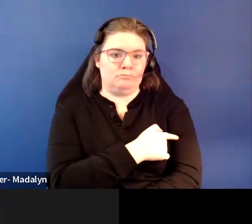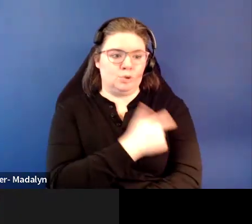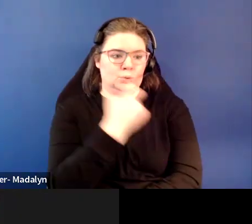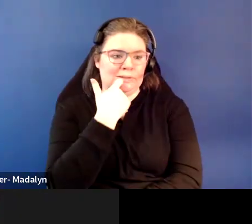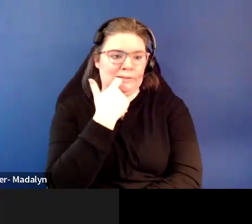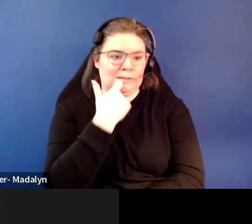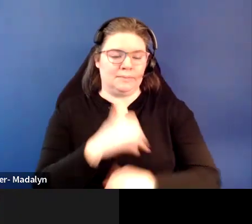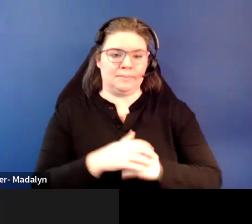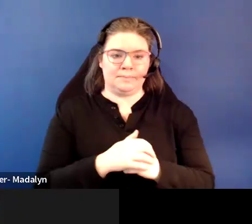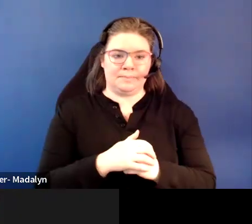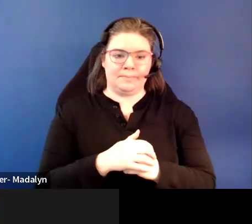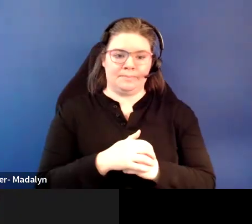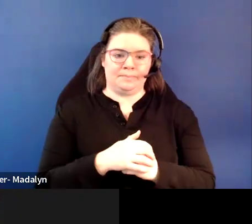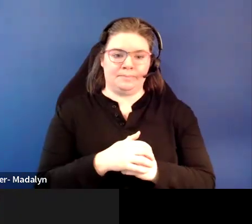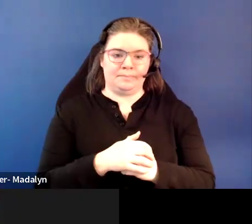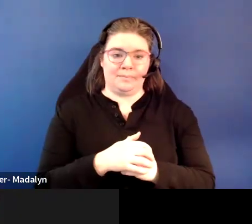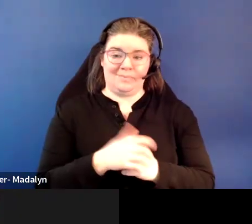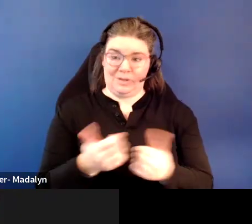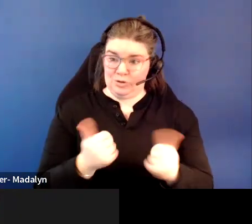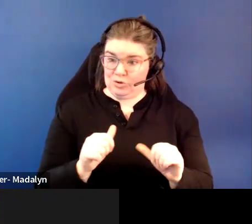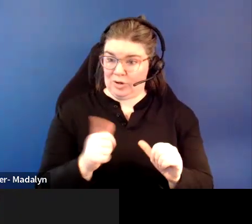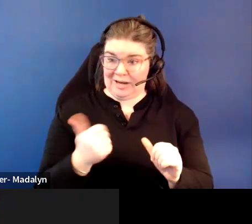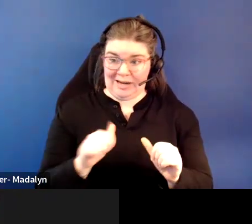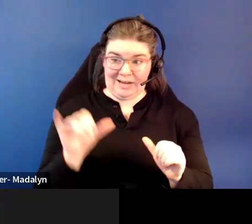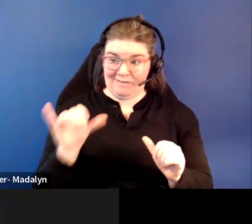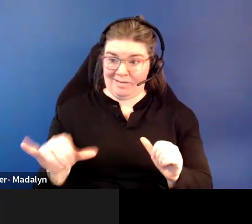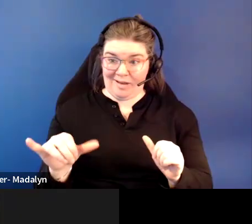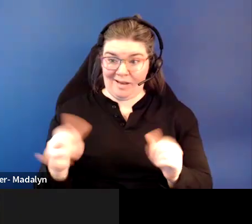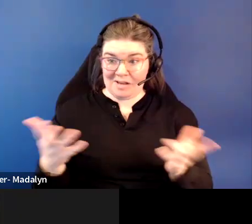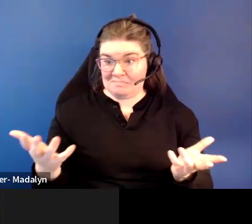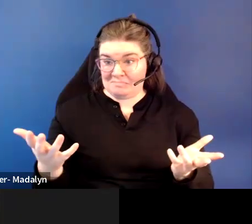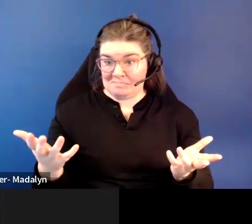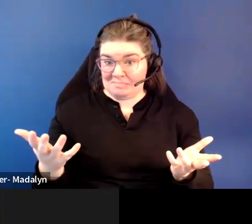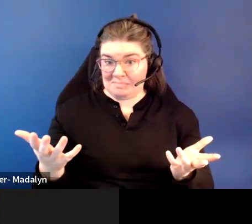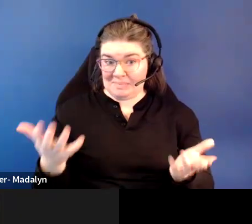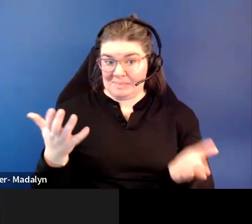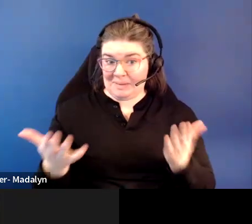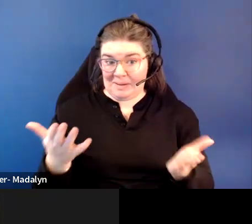Carolyn Grawi: vaccines. Have you all tried any of those? Because then maybe that can dodge some of that anti-vaccine